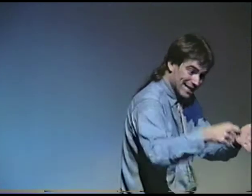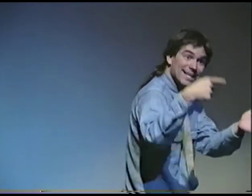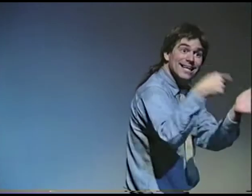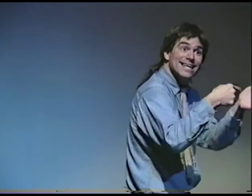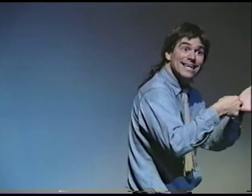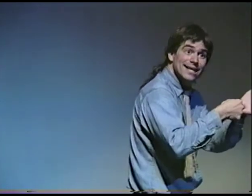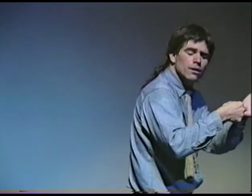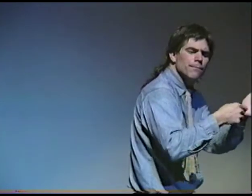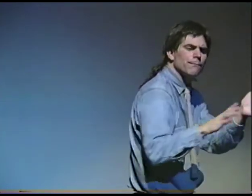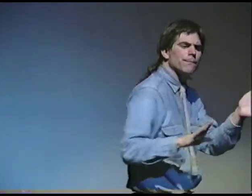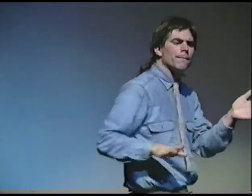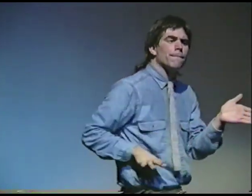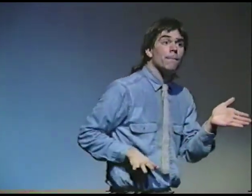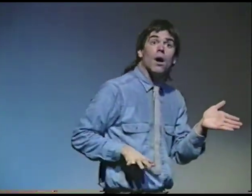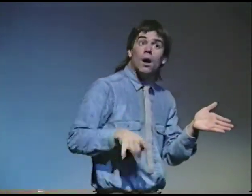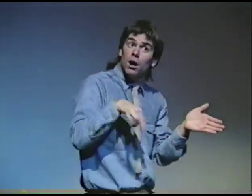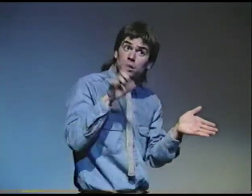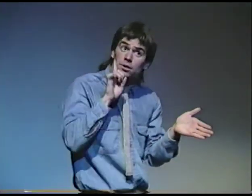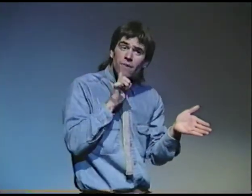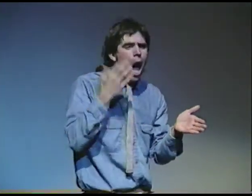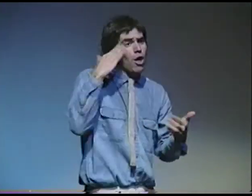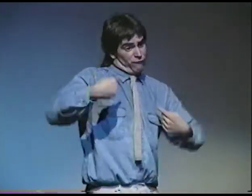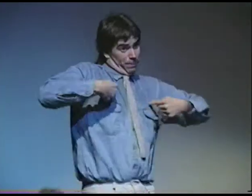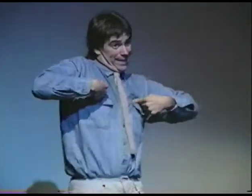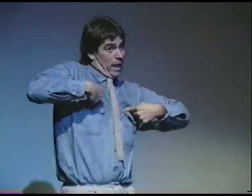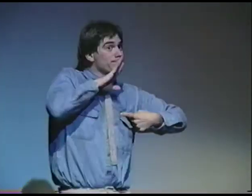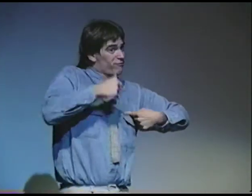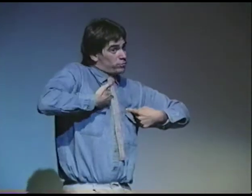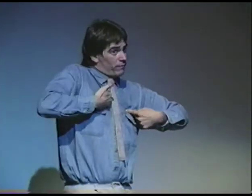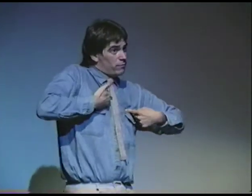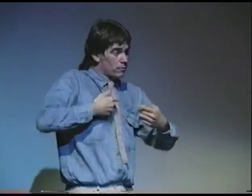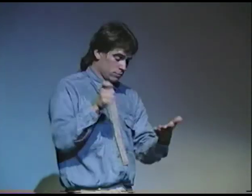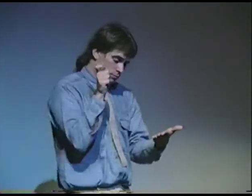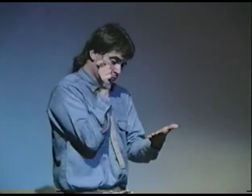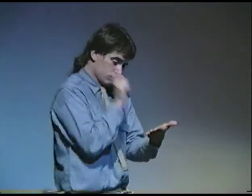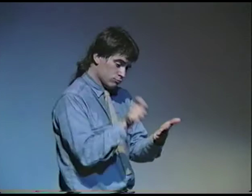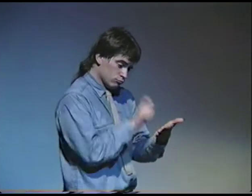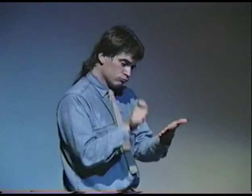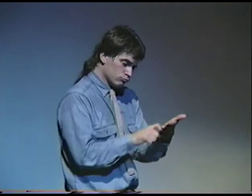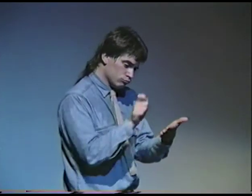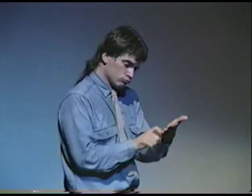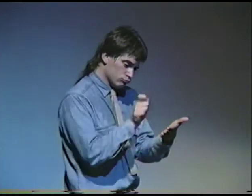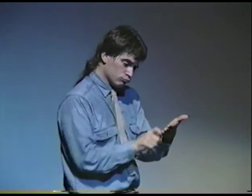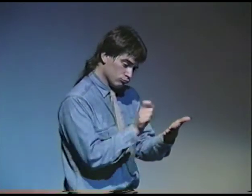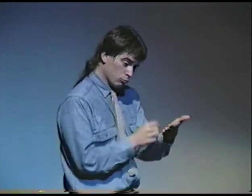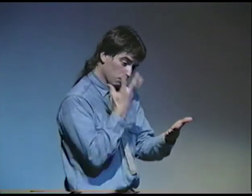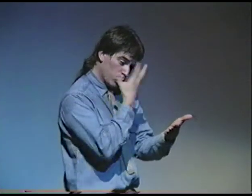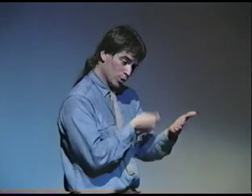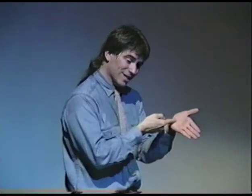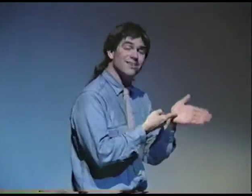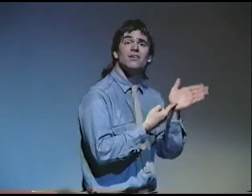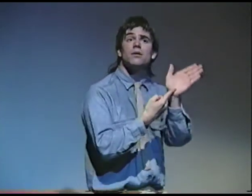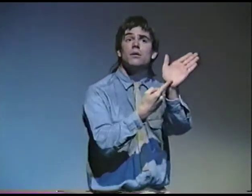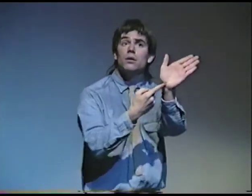It was a deaf person writing poetry for me, speaking for myself.